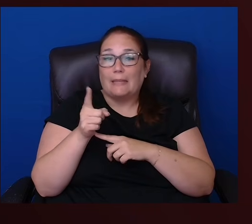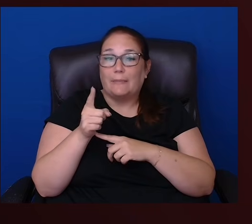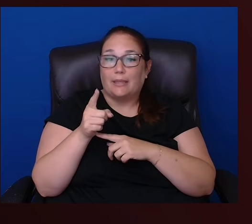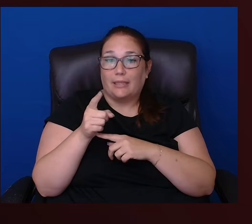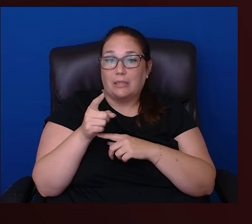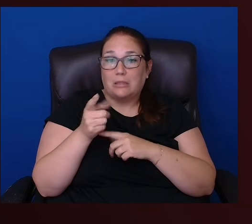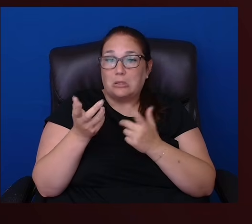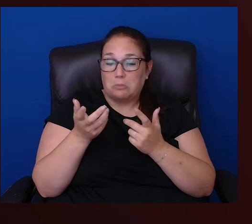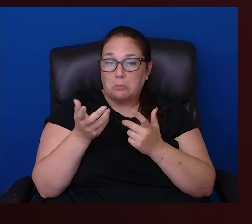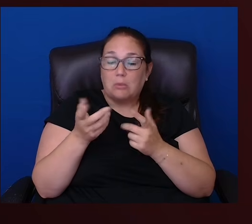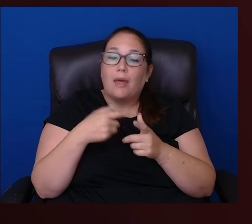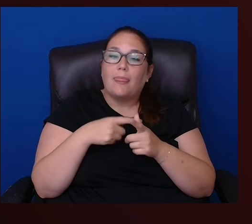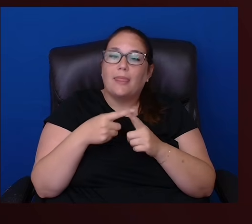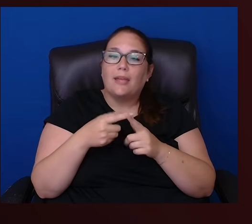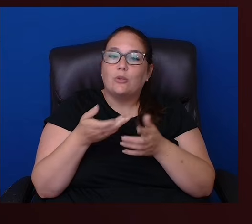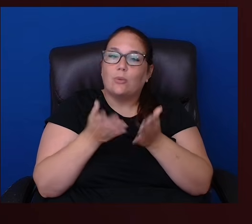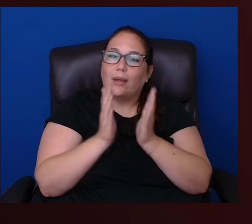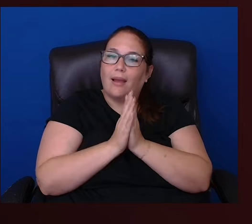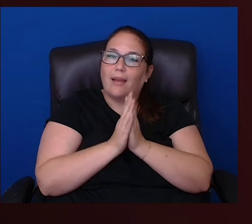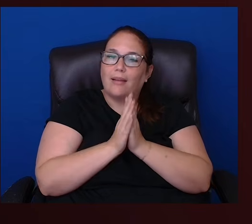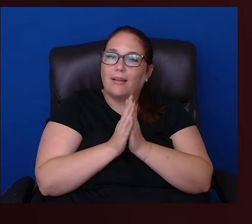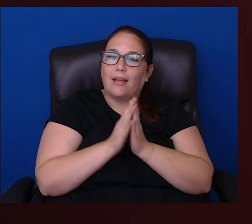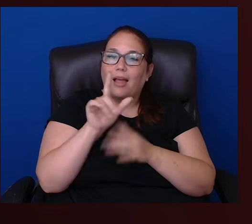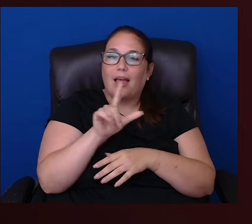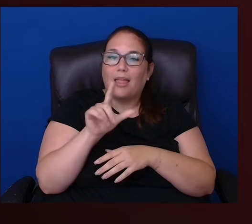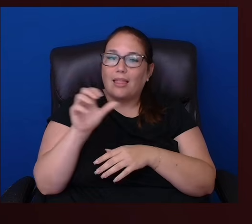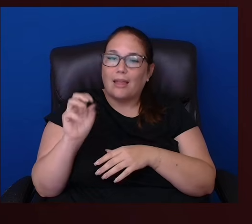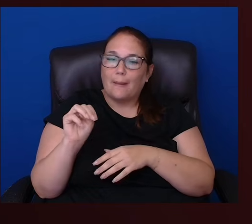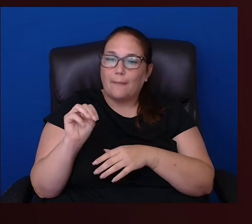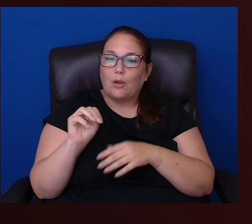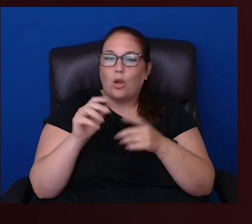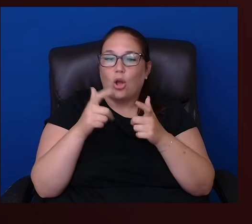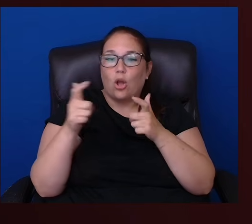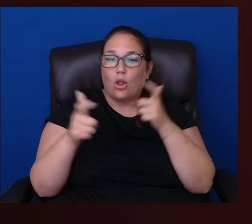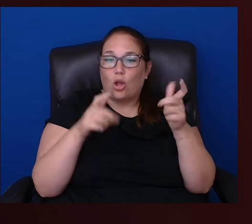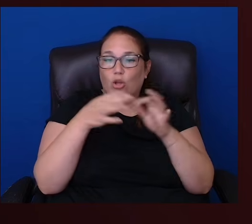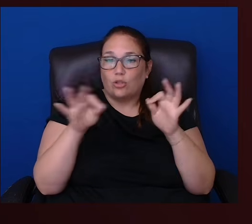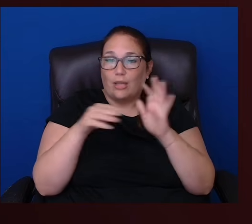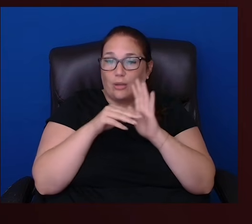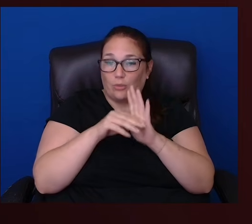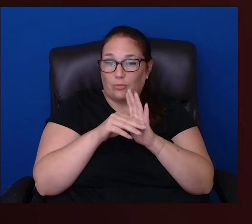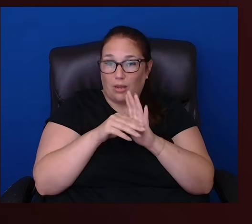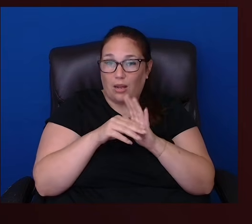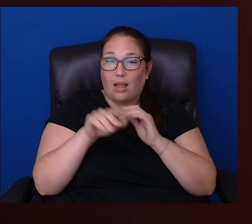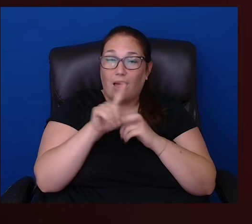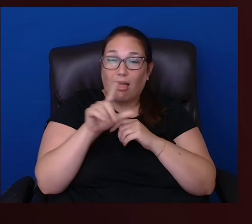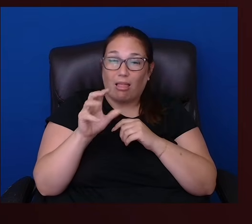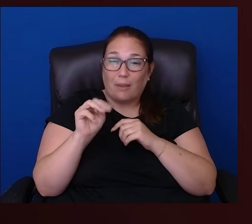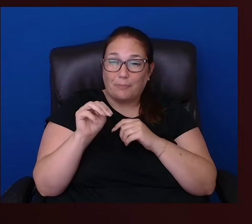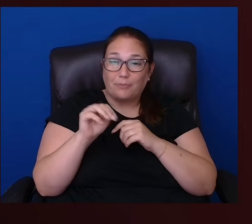and you ask a LLM, a large language, model, to do it with 50% accuracy,